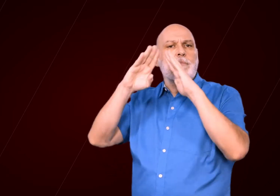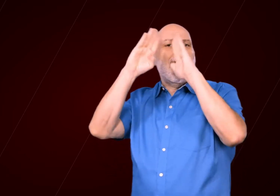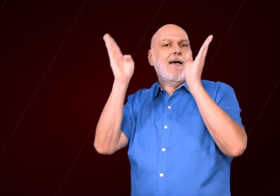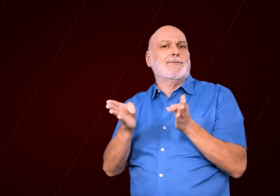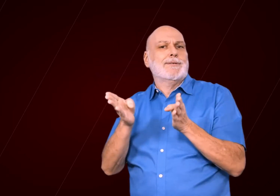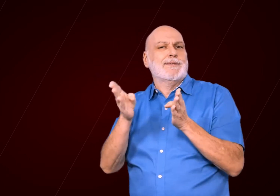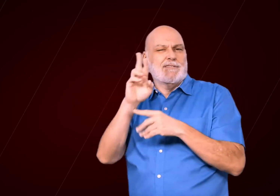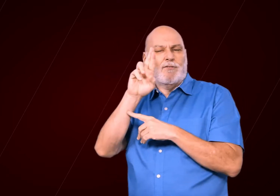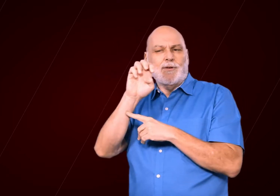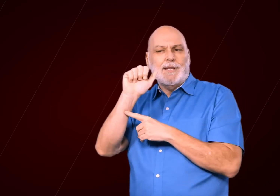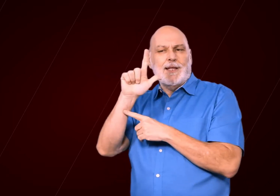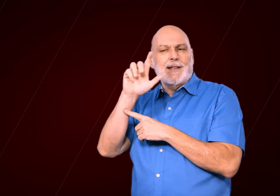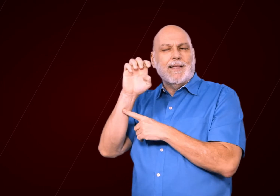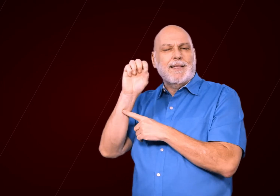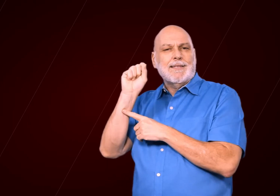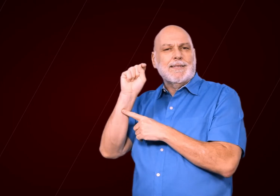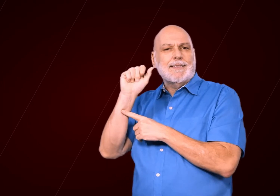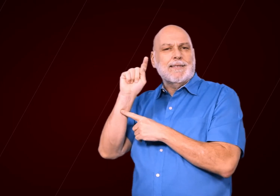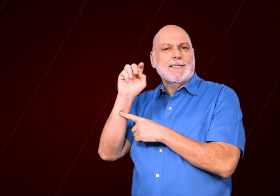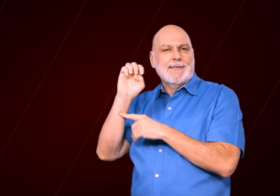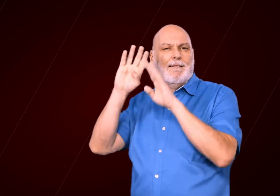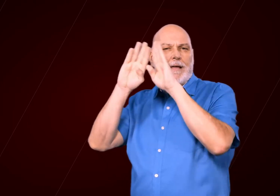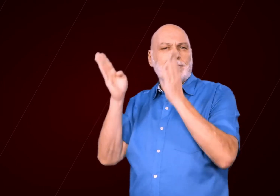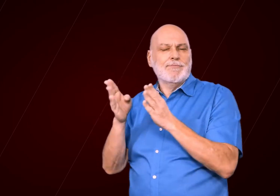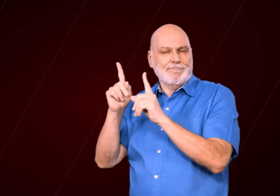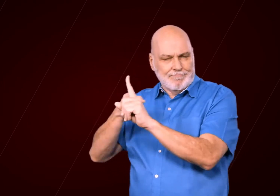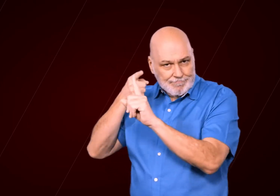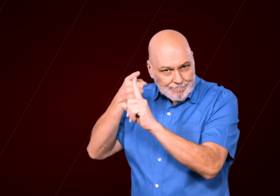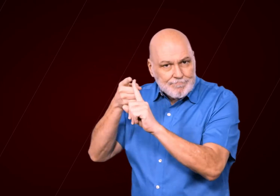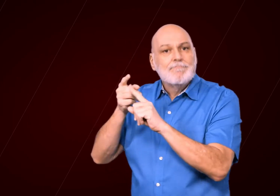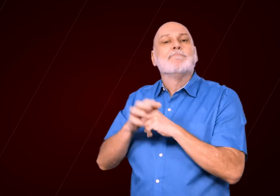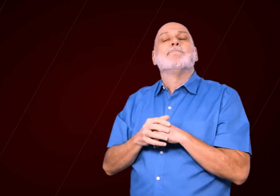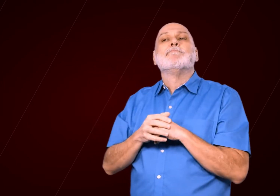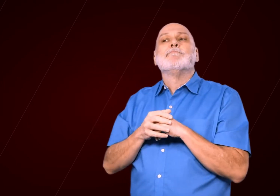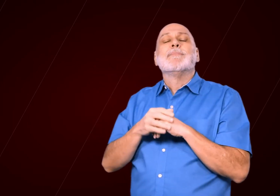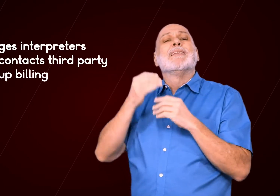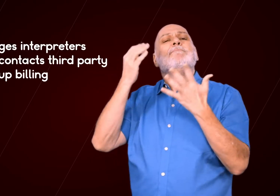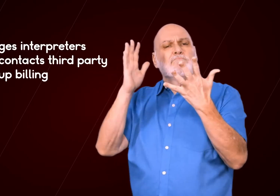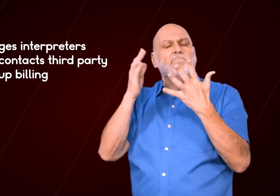on a real estate transaction.